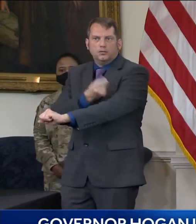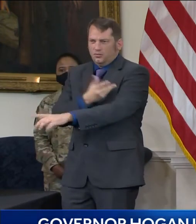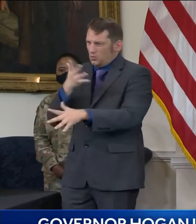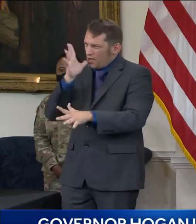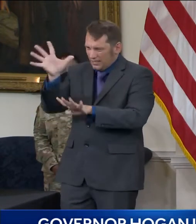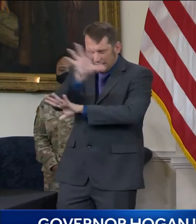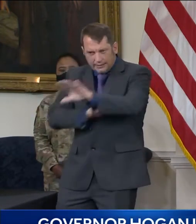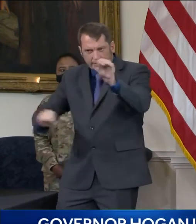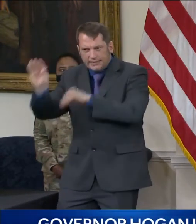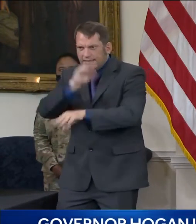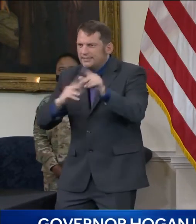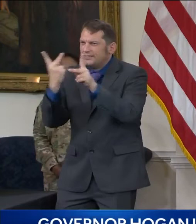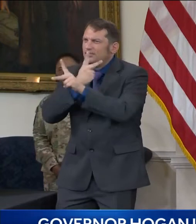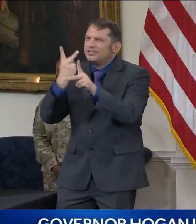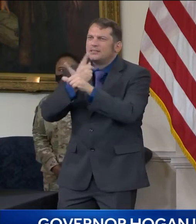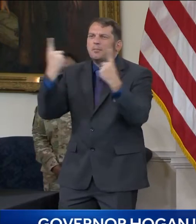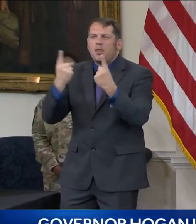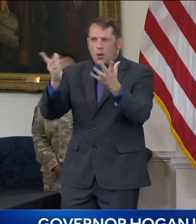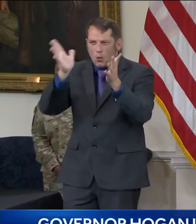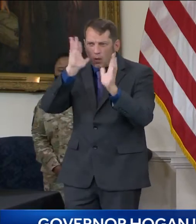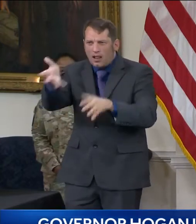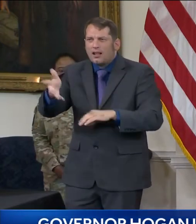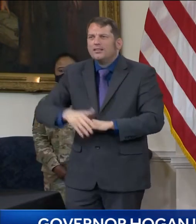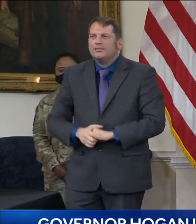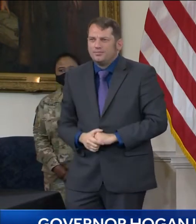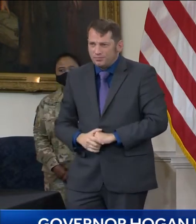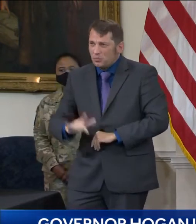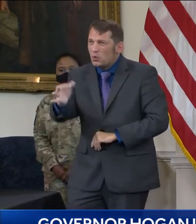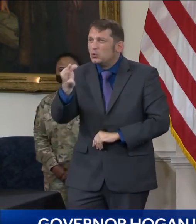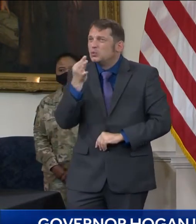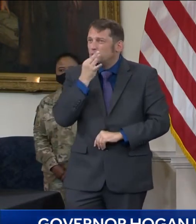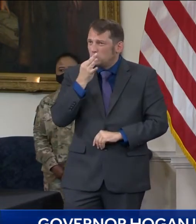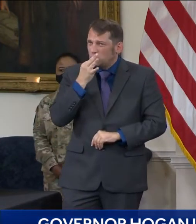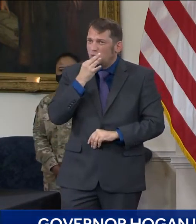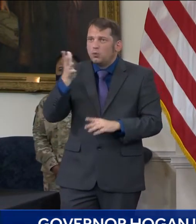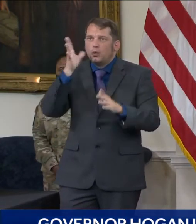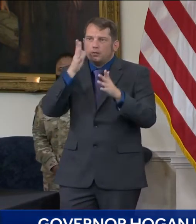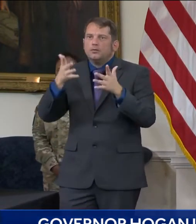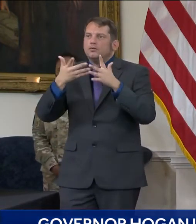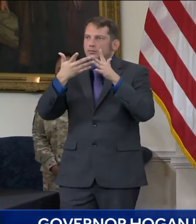NUMBER OR MORE AND WE ARE MAKING PROGRESS. THAT IS WHY WE ARE DOING ALL THESE THINGS TO KEEP THE DEMAND,